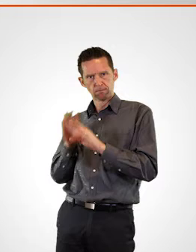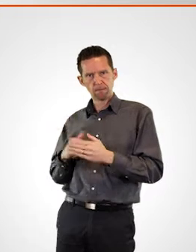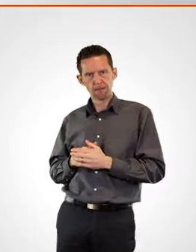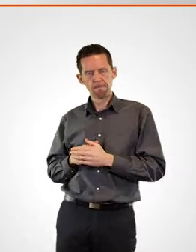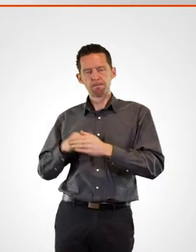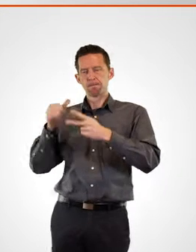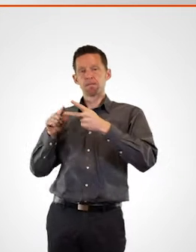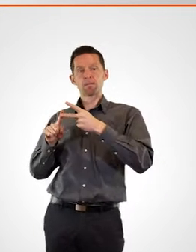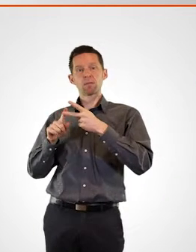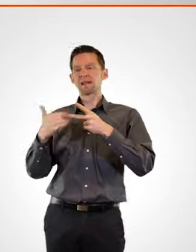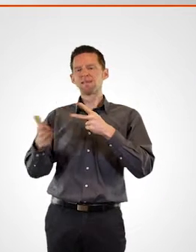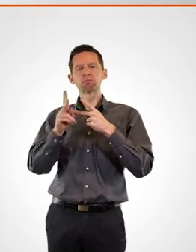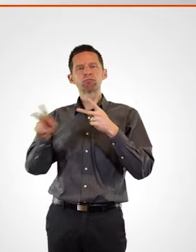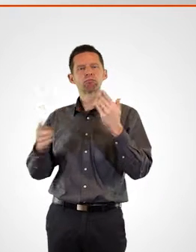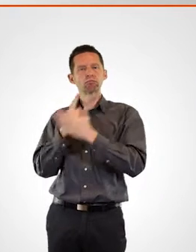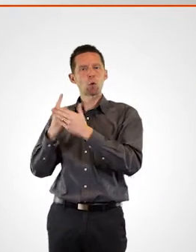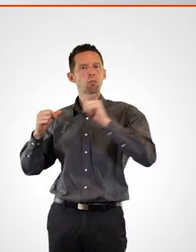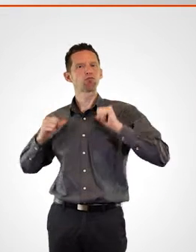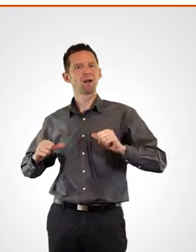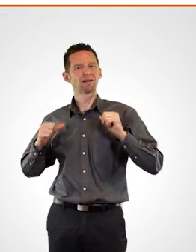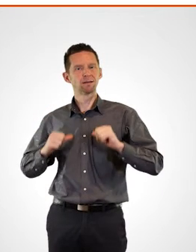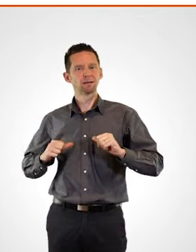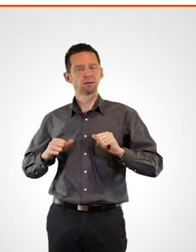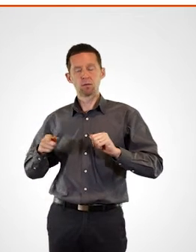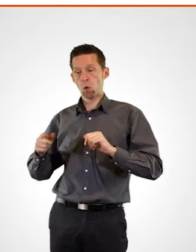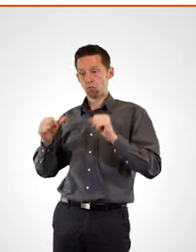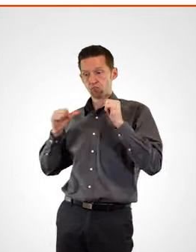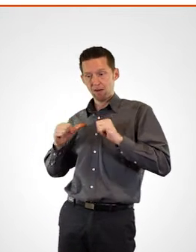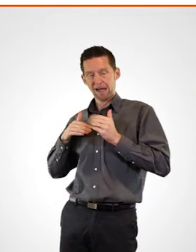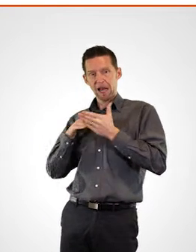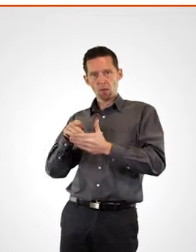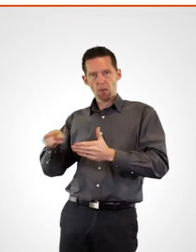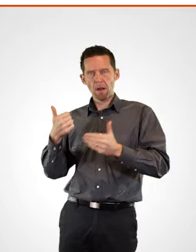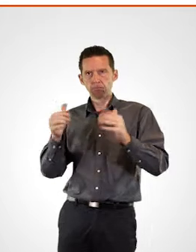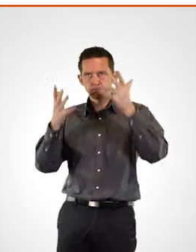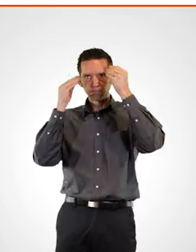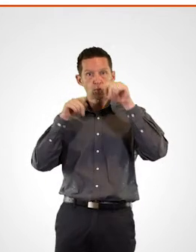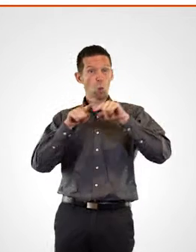Next, repeated opportunities for practice. Practice helps students acquire new skills,